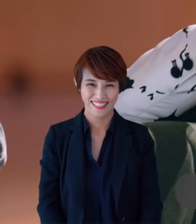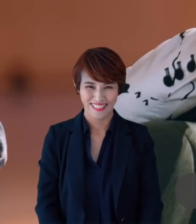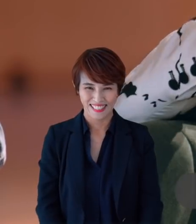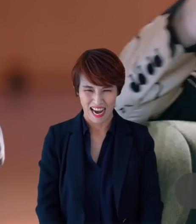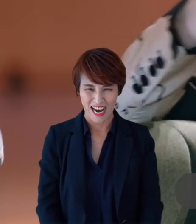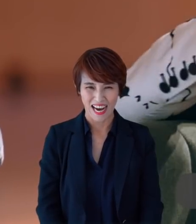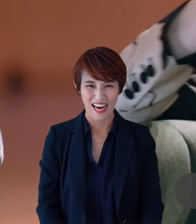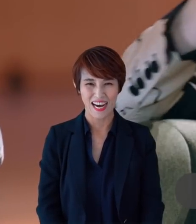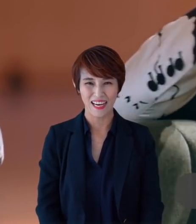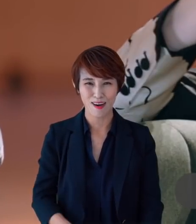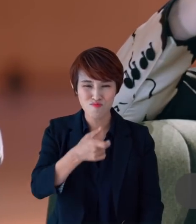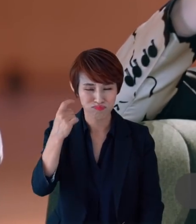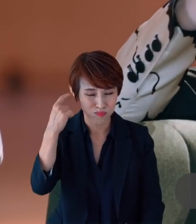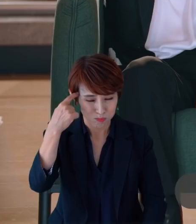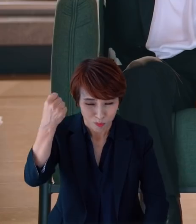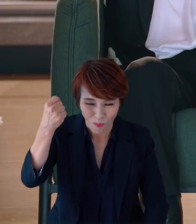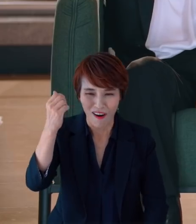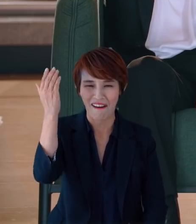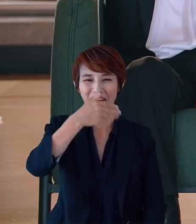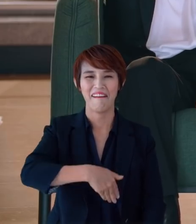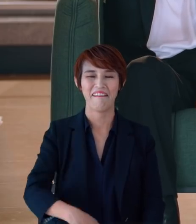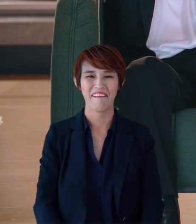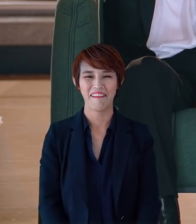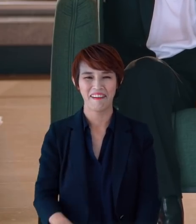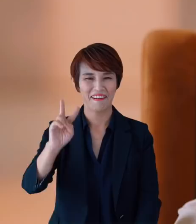I was like, “The Hangang River water is no joke!” [lol] Jin: I could see that happening haha